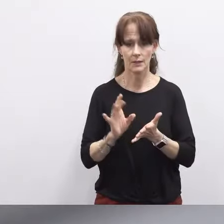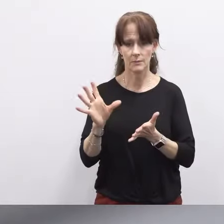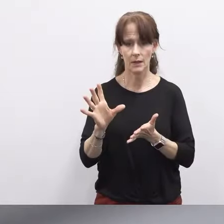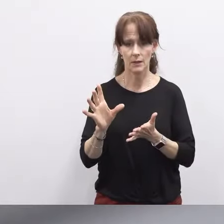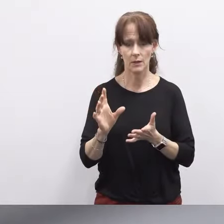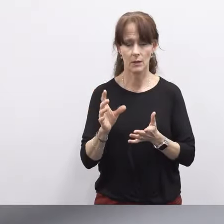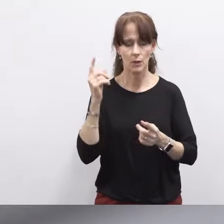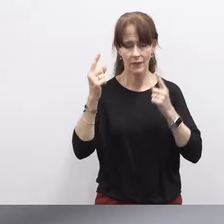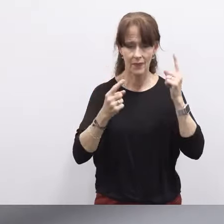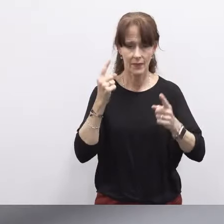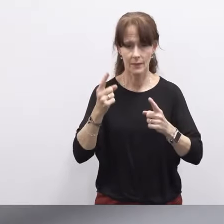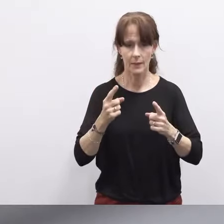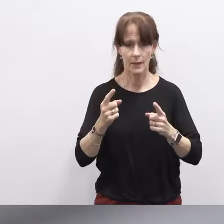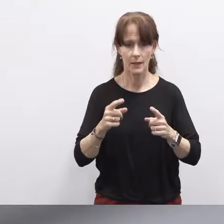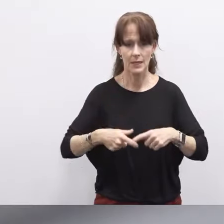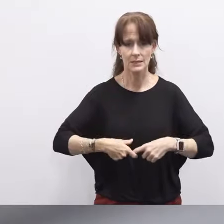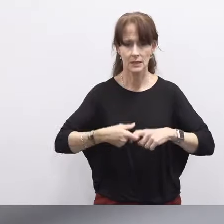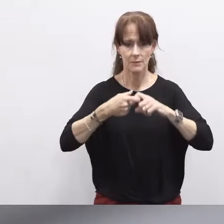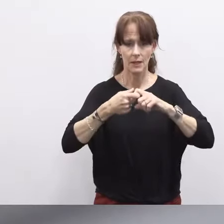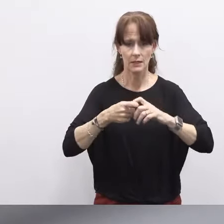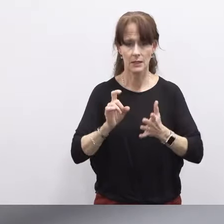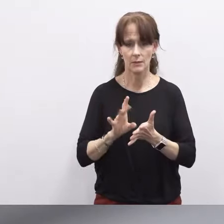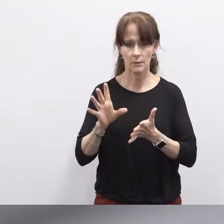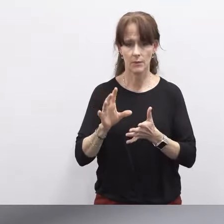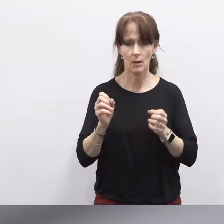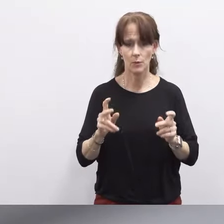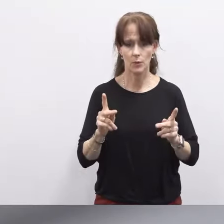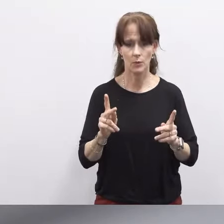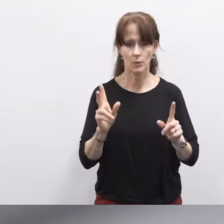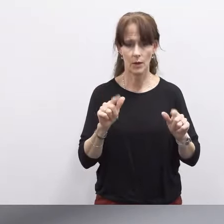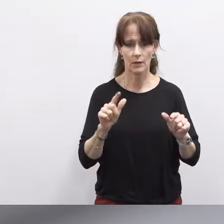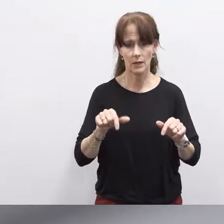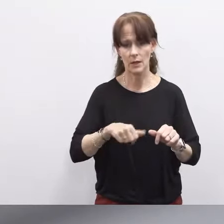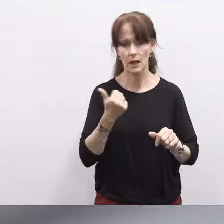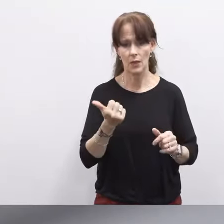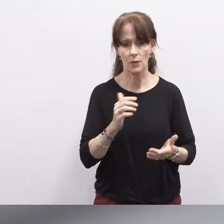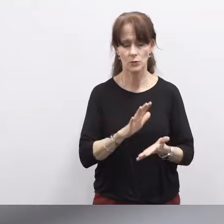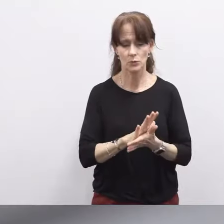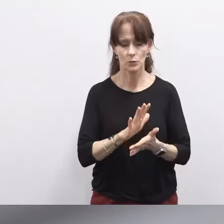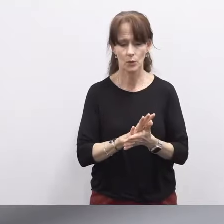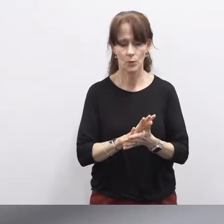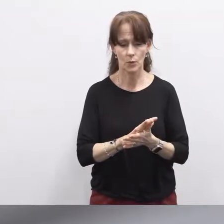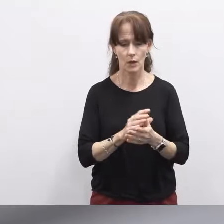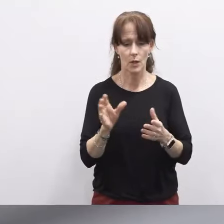with a consideration for a suspended expulsion, with an opportunity to attend another school within LBUSD.